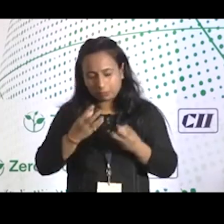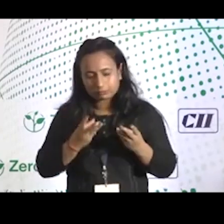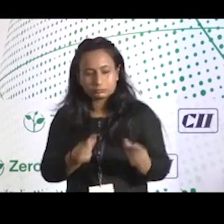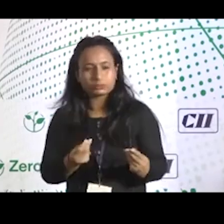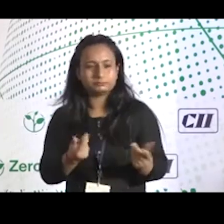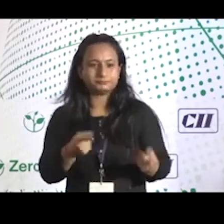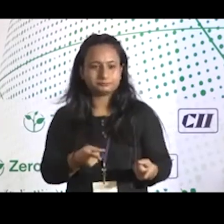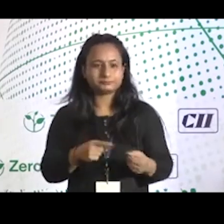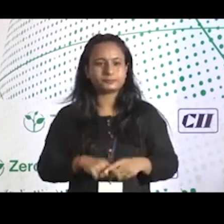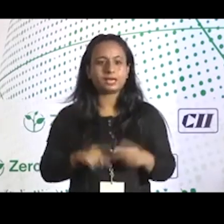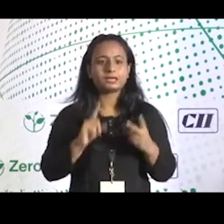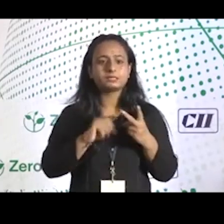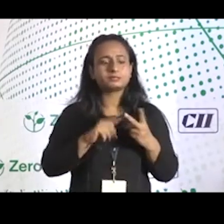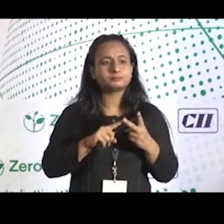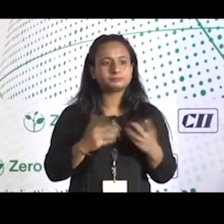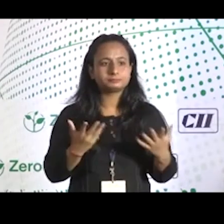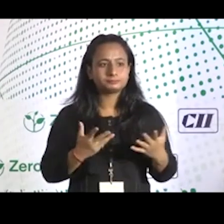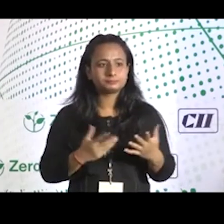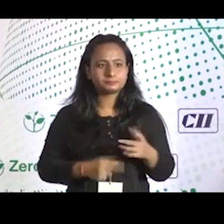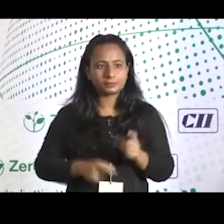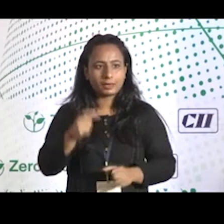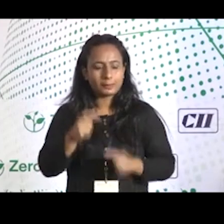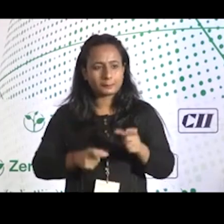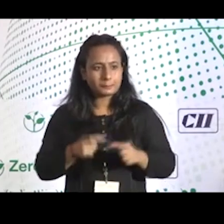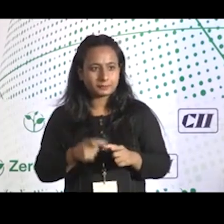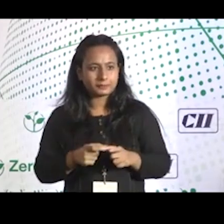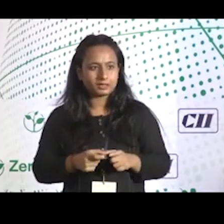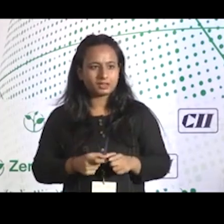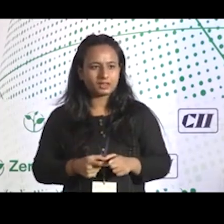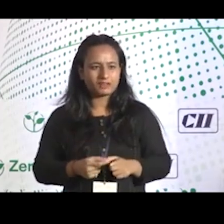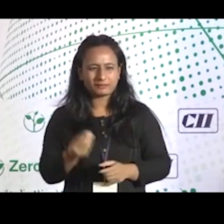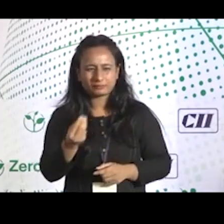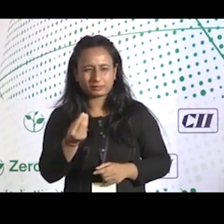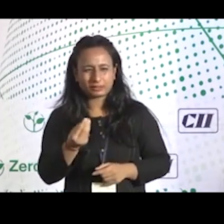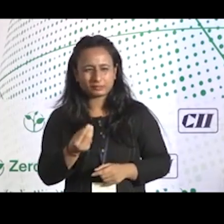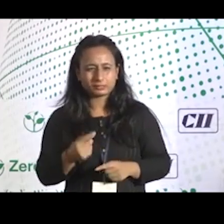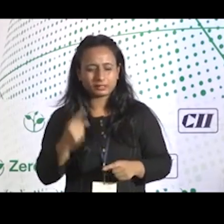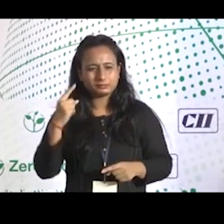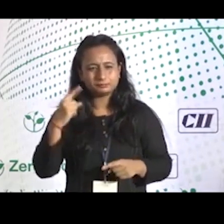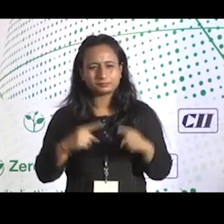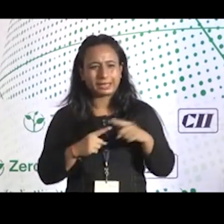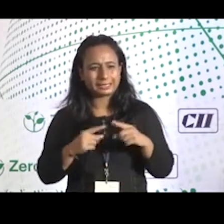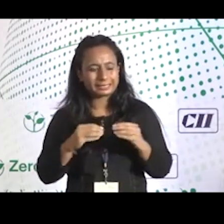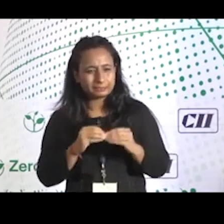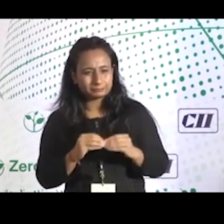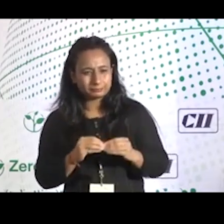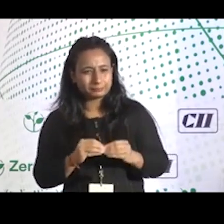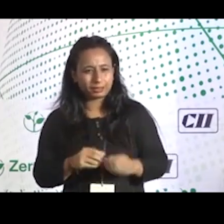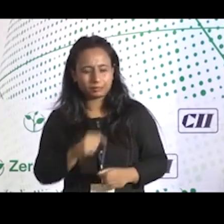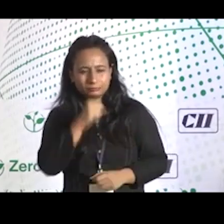The second is that people have specific diseases, TB and disability. How do you handle?